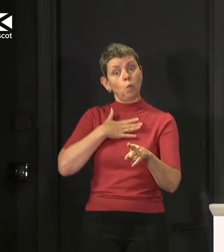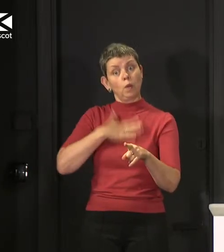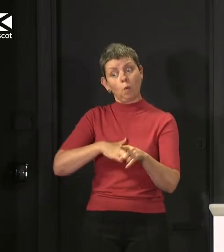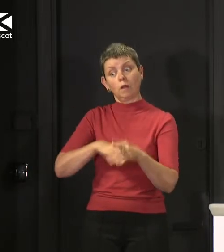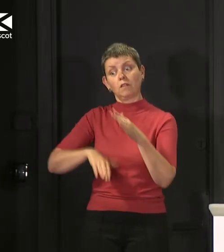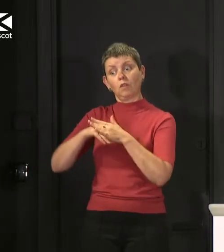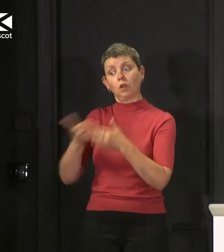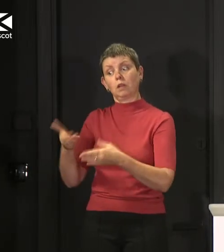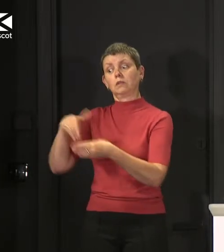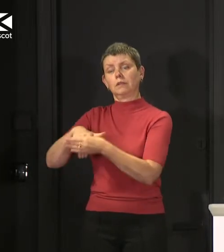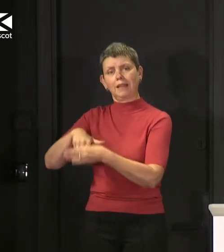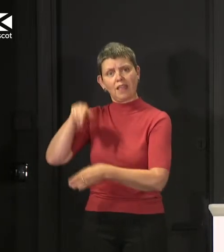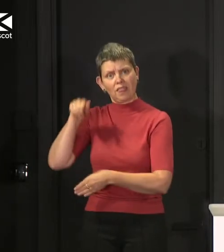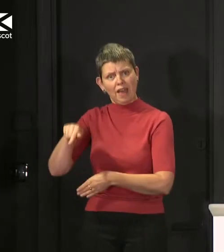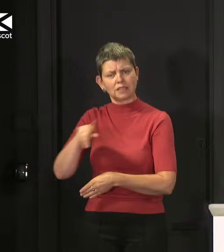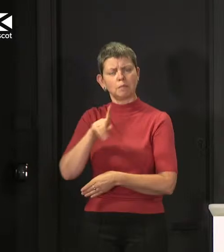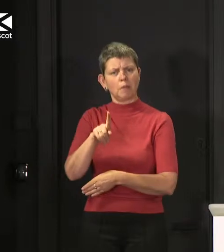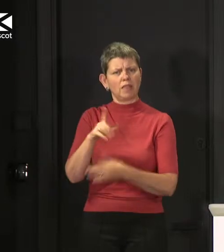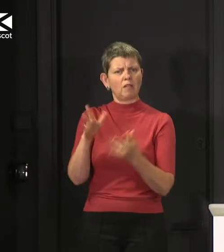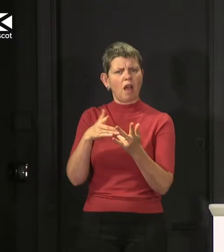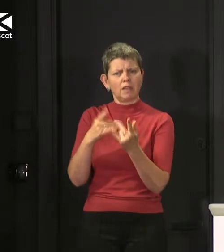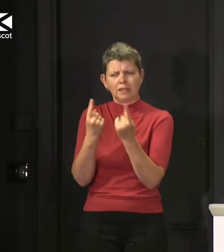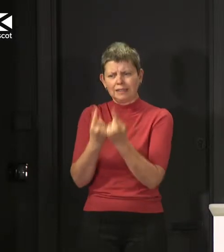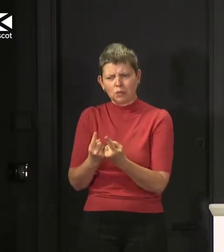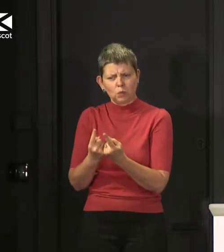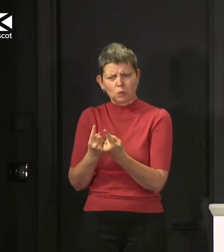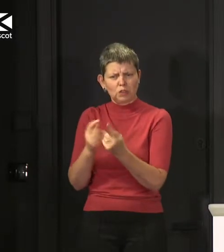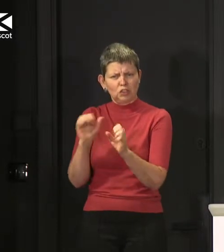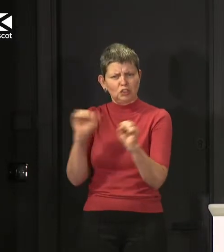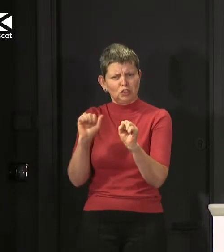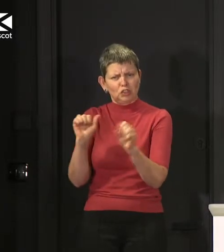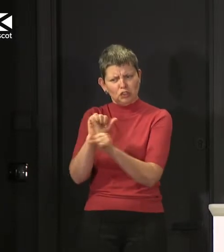that, but there are governance issues that are still being worked out. The four CMO's